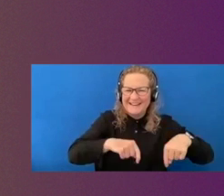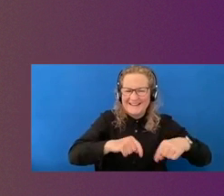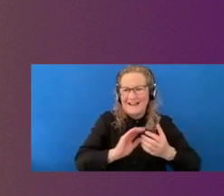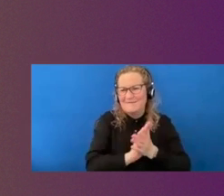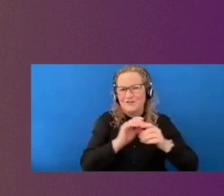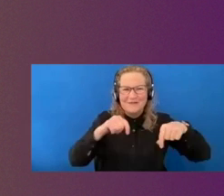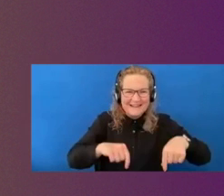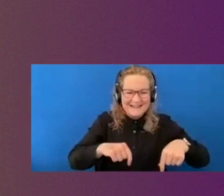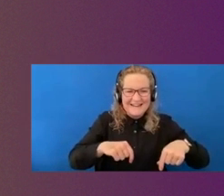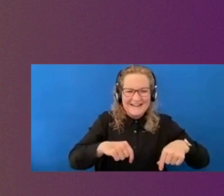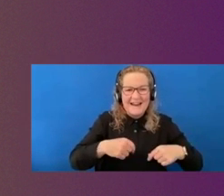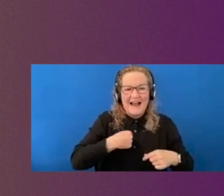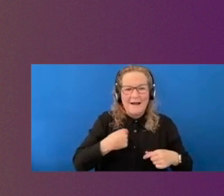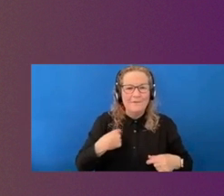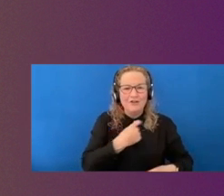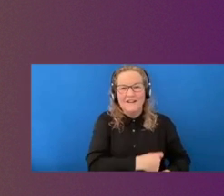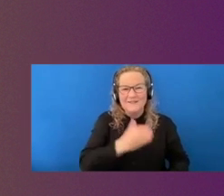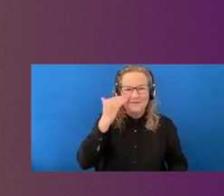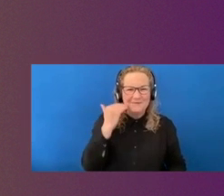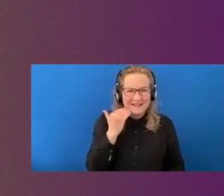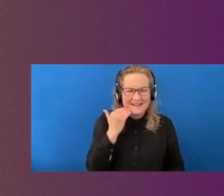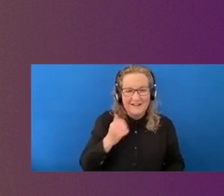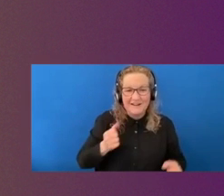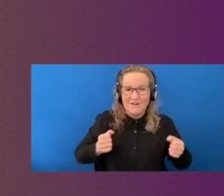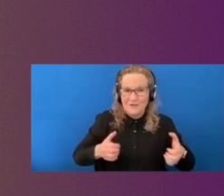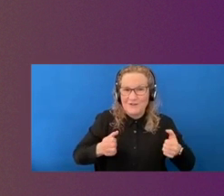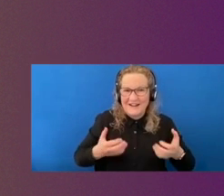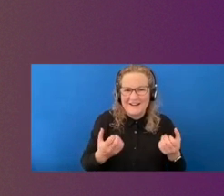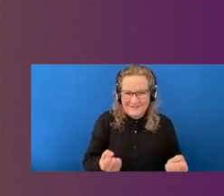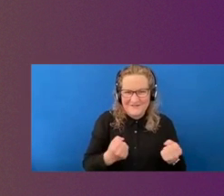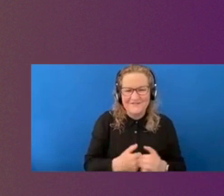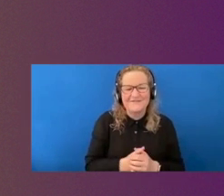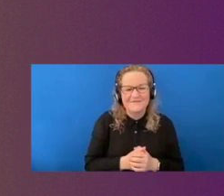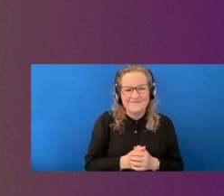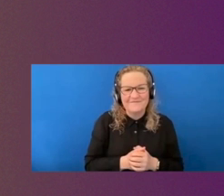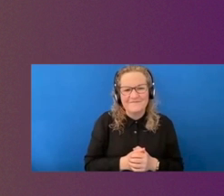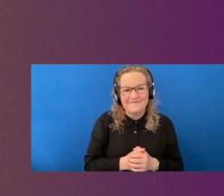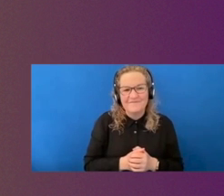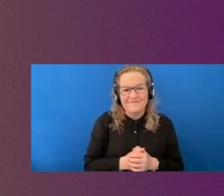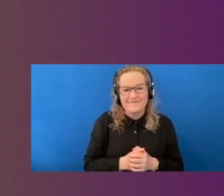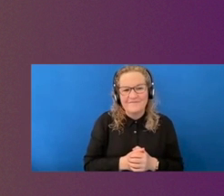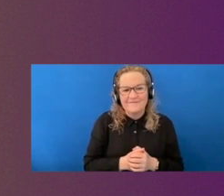um i'm a Chinese woman um a wheelchair user and I am i've got long dark